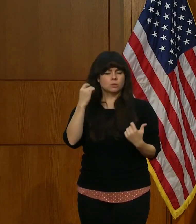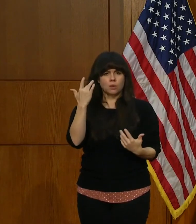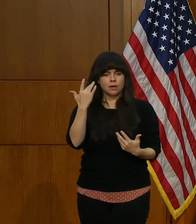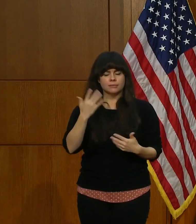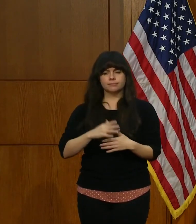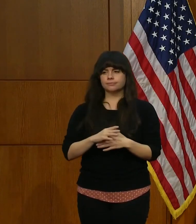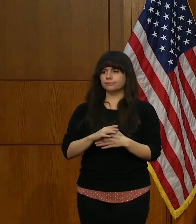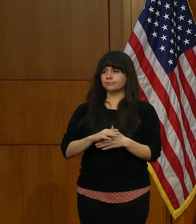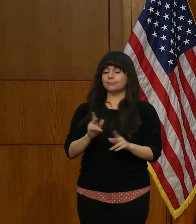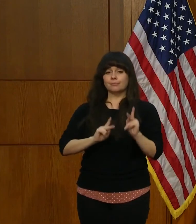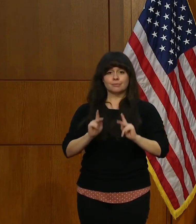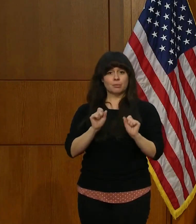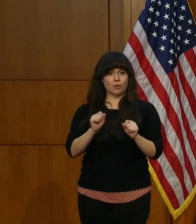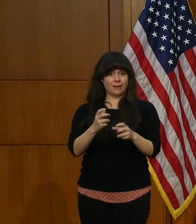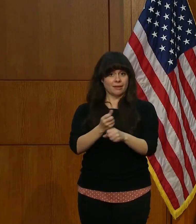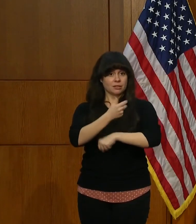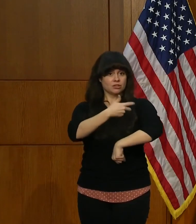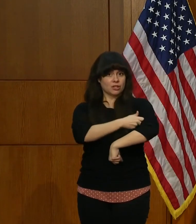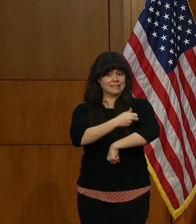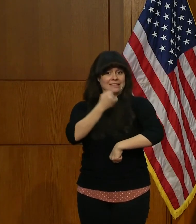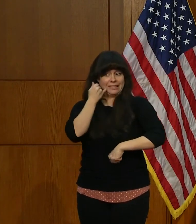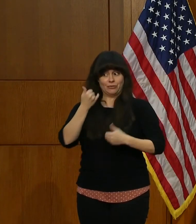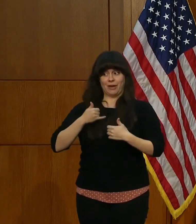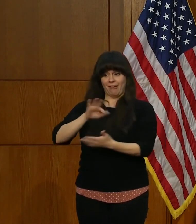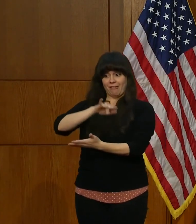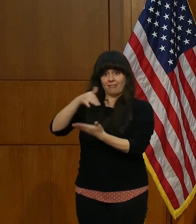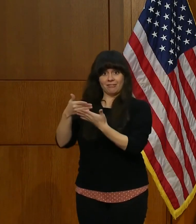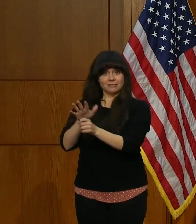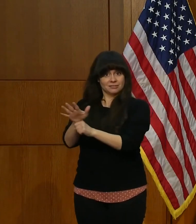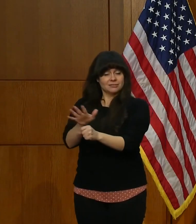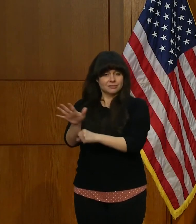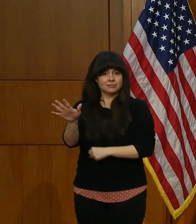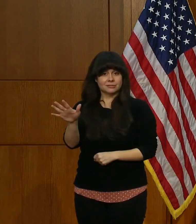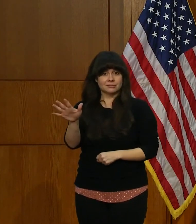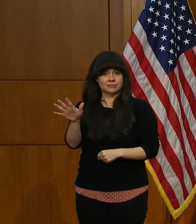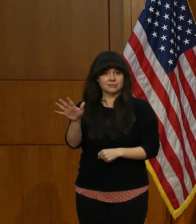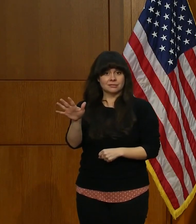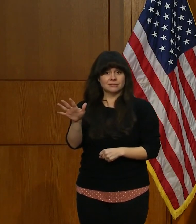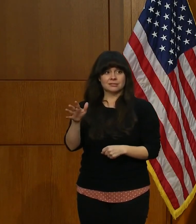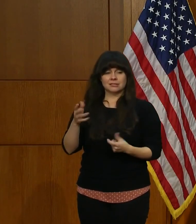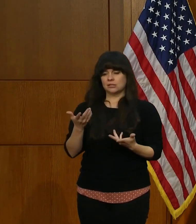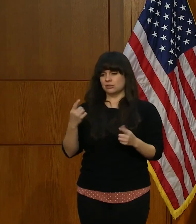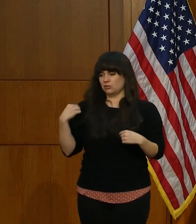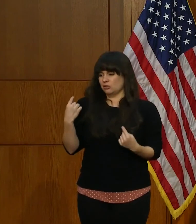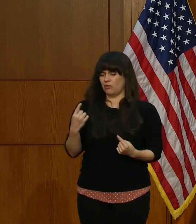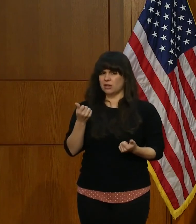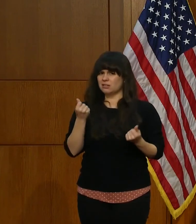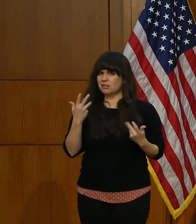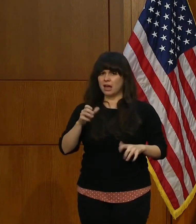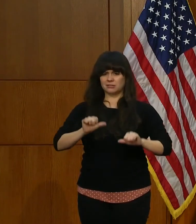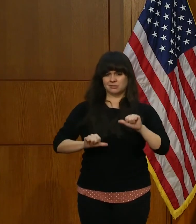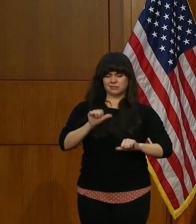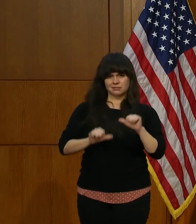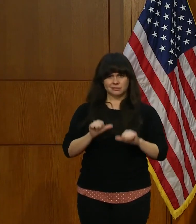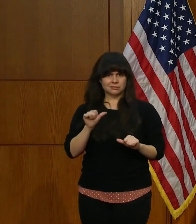THAT ISS PEOPLE CAN GET SHOT